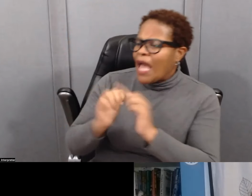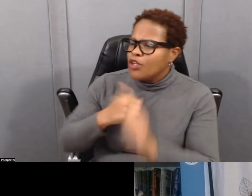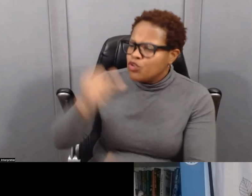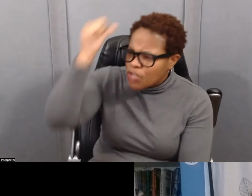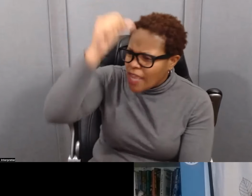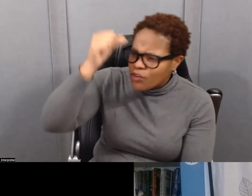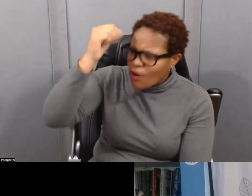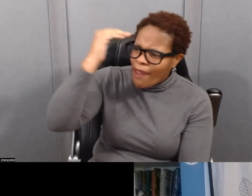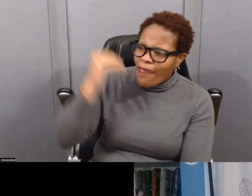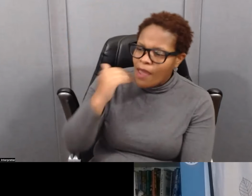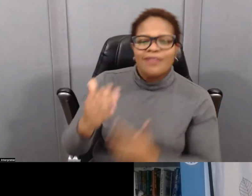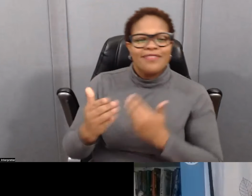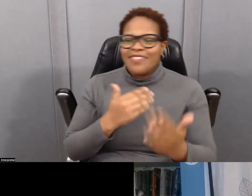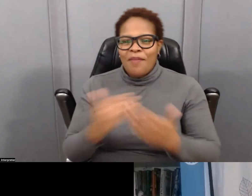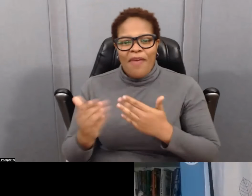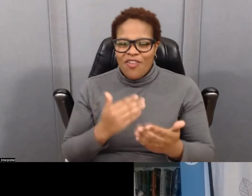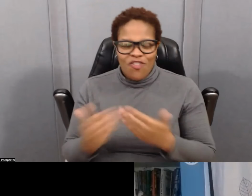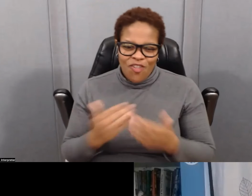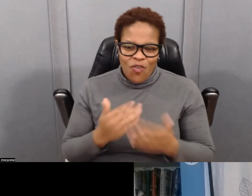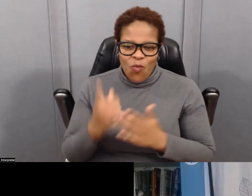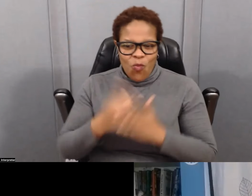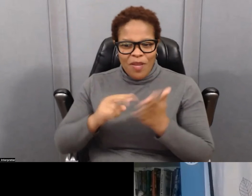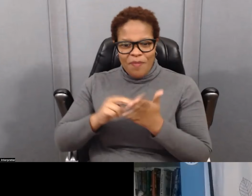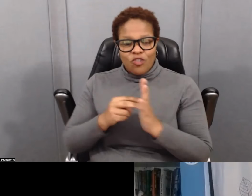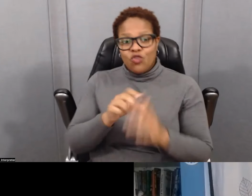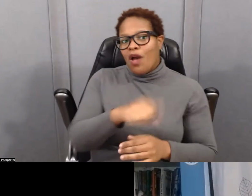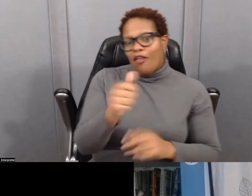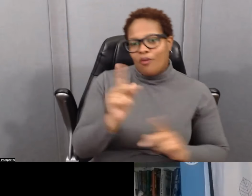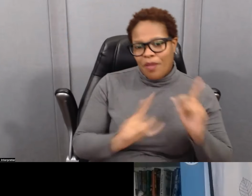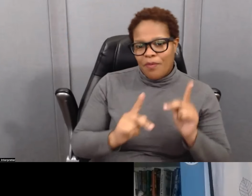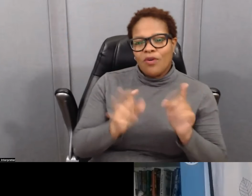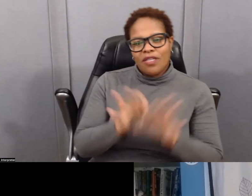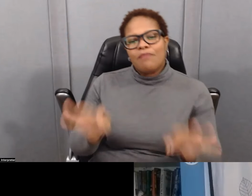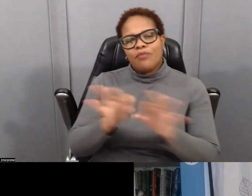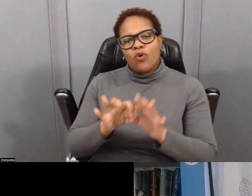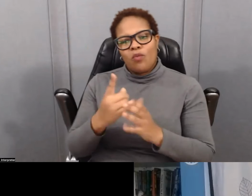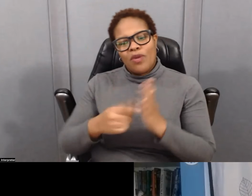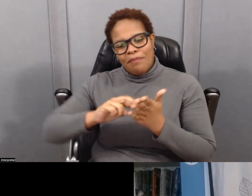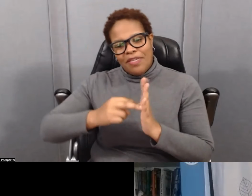It doesn't matter what it means to someone else, it matters what it means to me and it's just about that access.